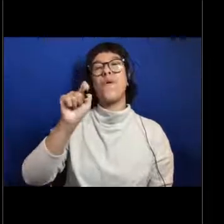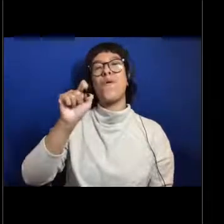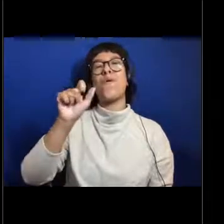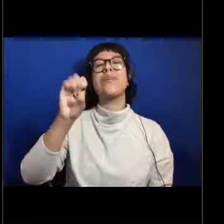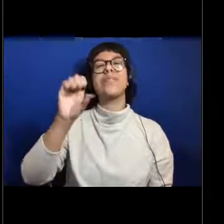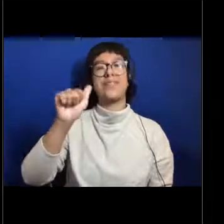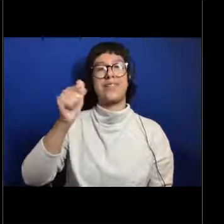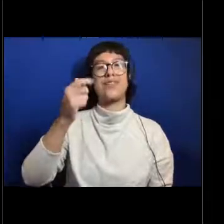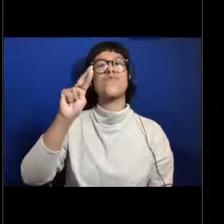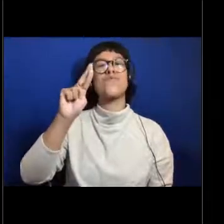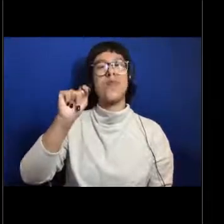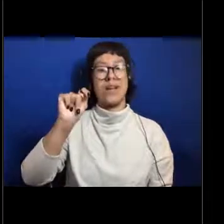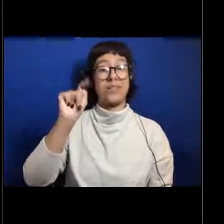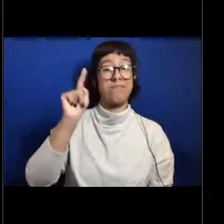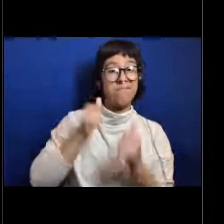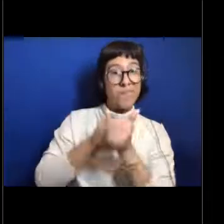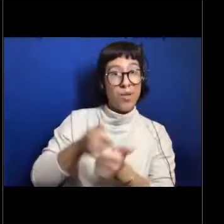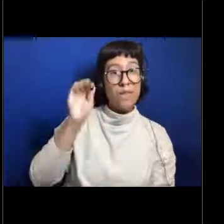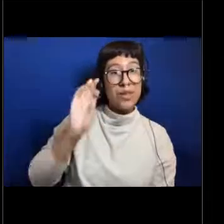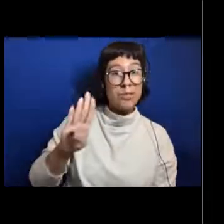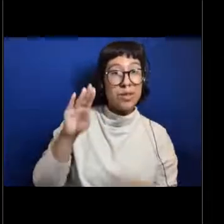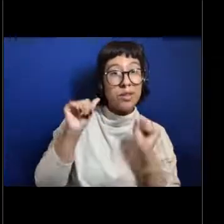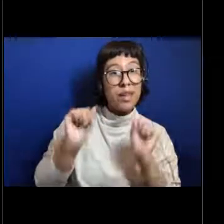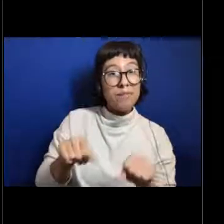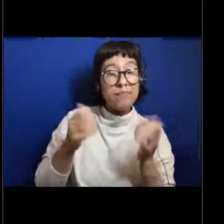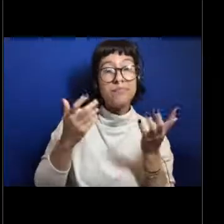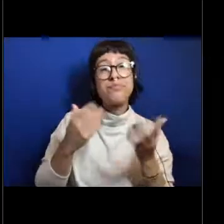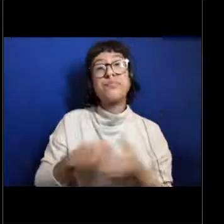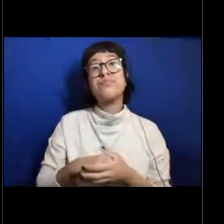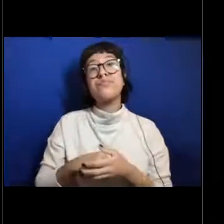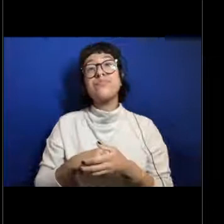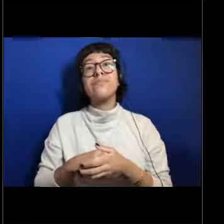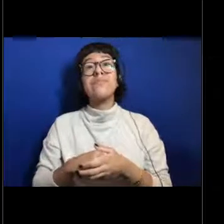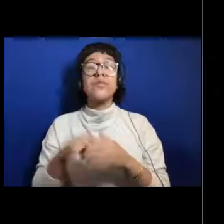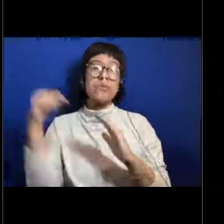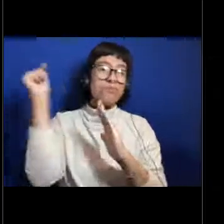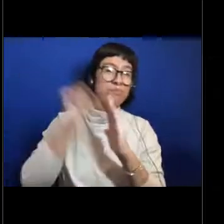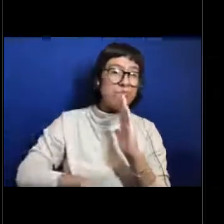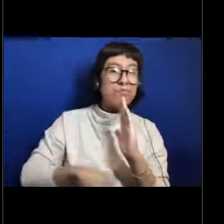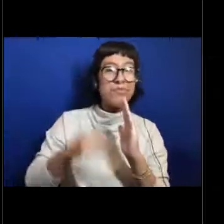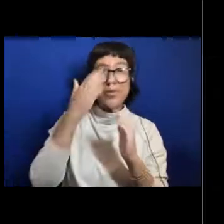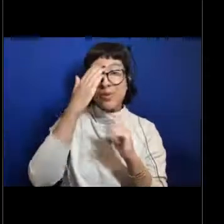Now this series is designed to help you get to know NOAA and some of our incredible experts.